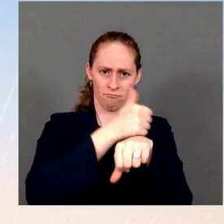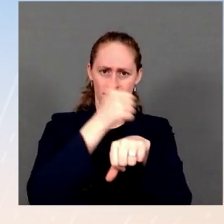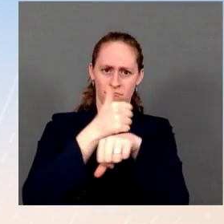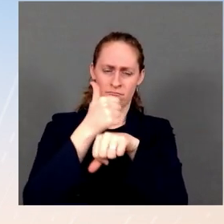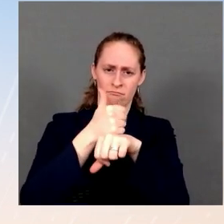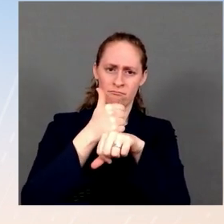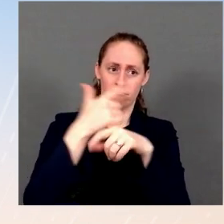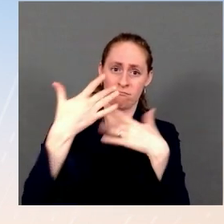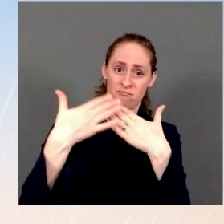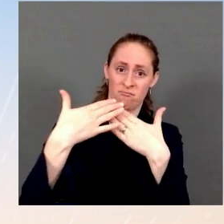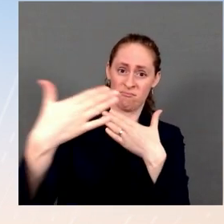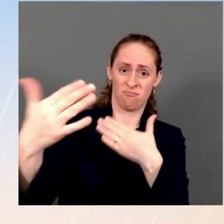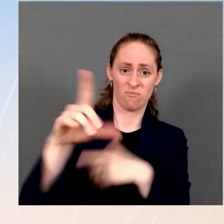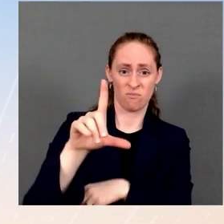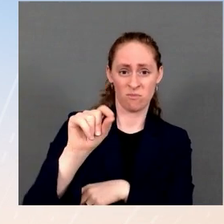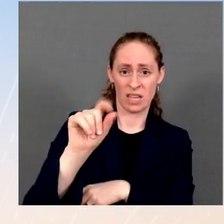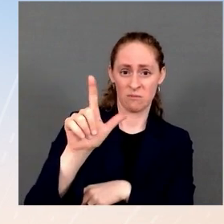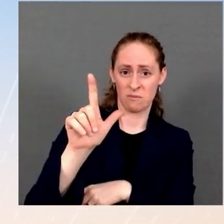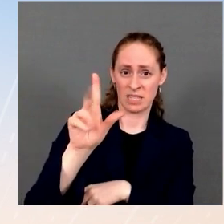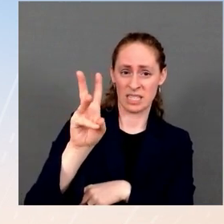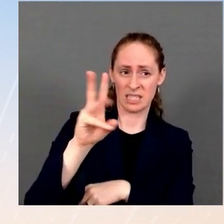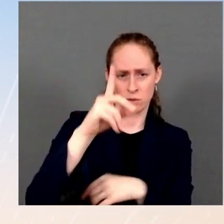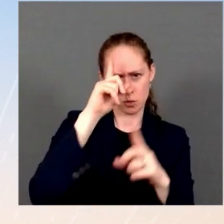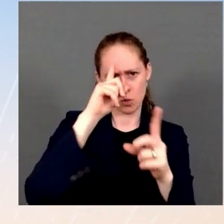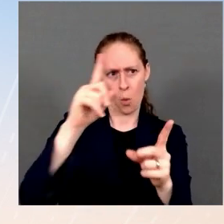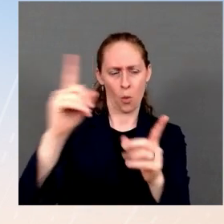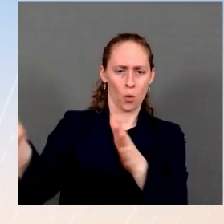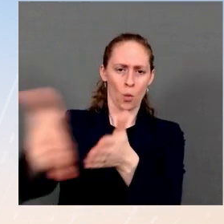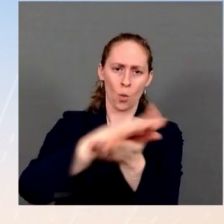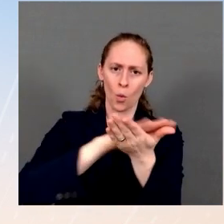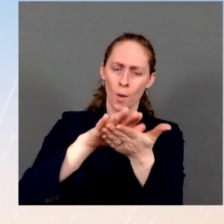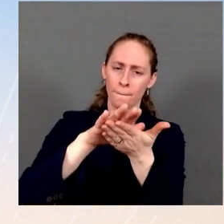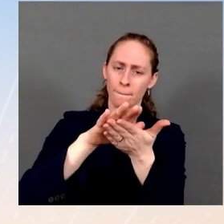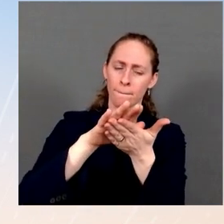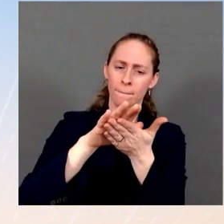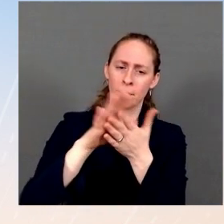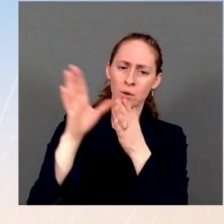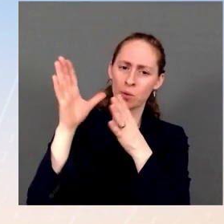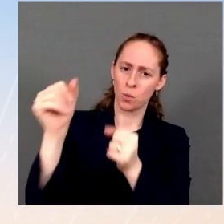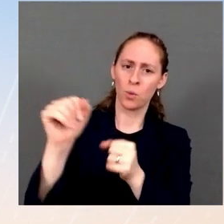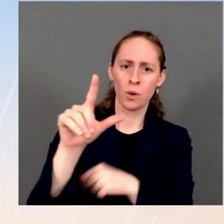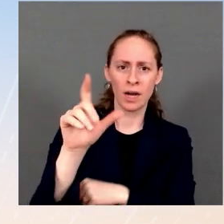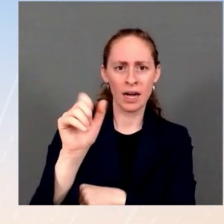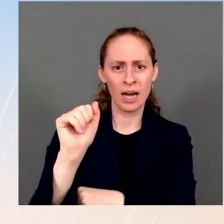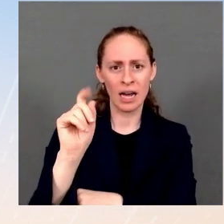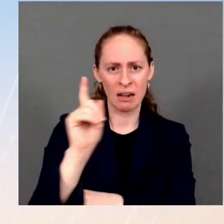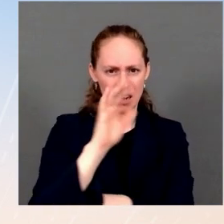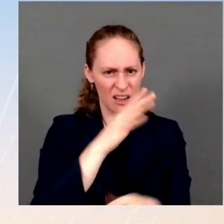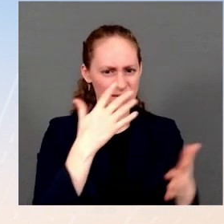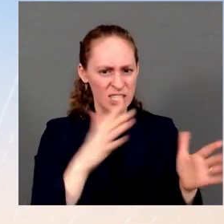replacing them with a safer alternative. These dollars will accelerate that effort.